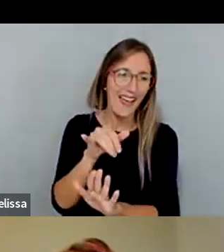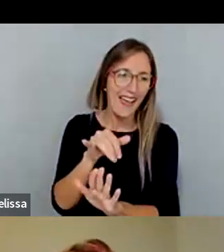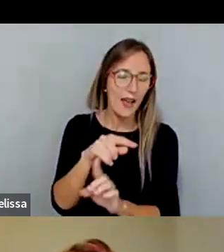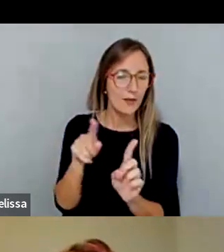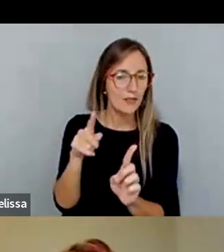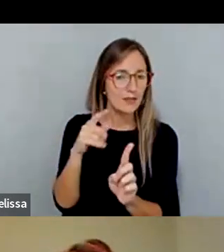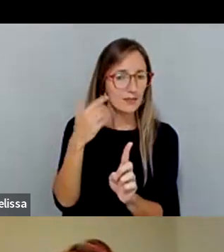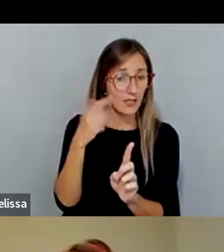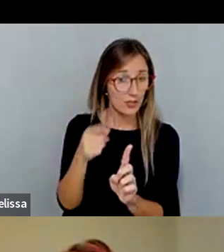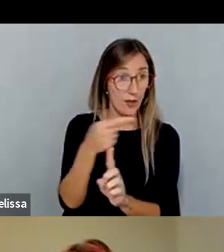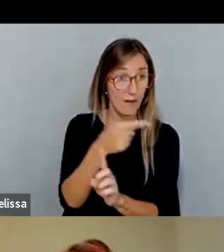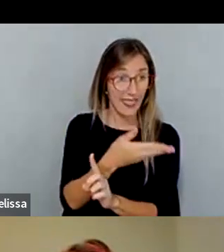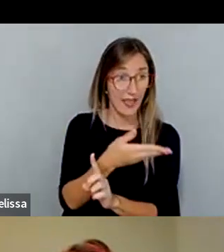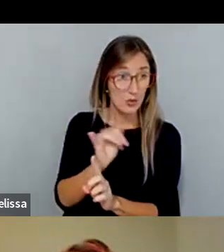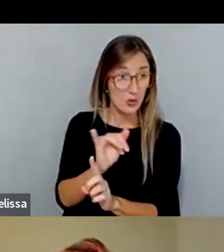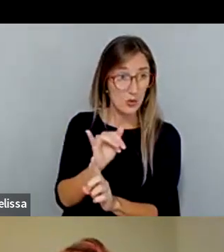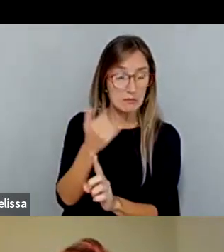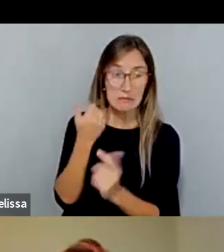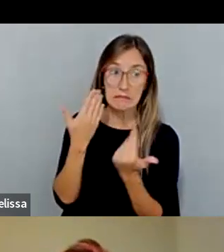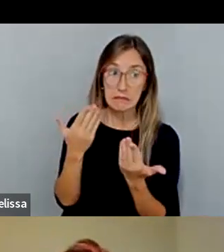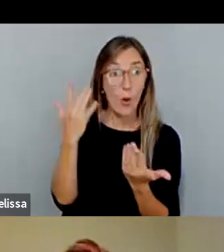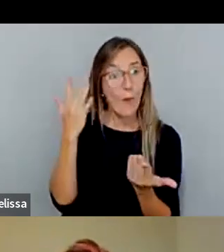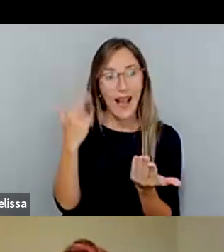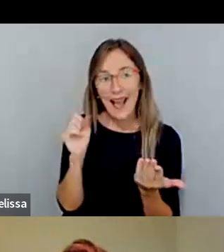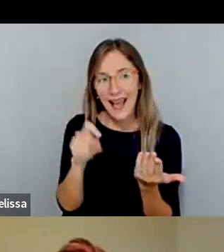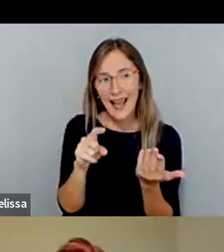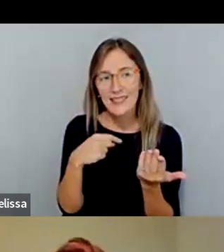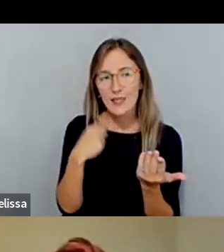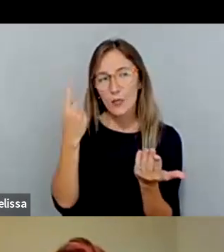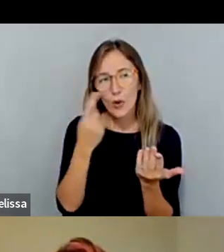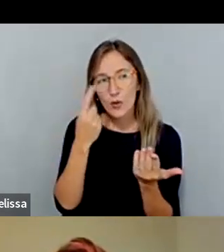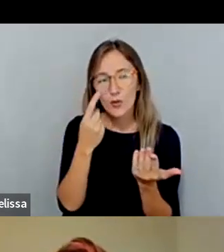I don't know why I thought you were. Abby is with us, Marsha.